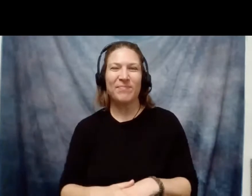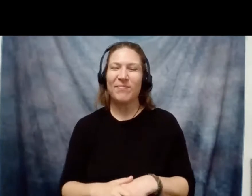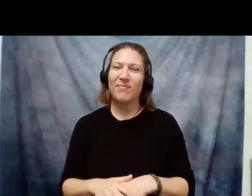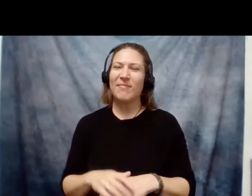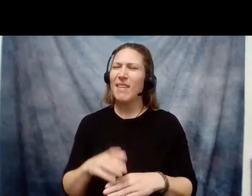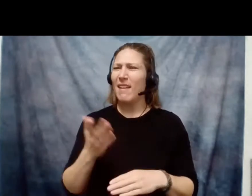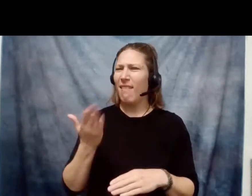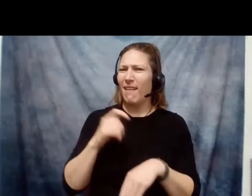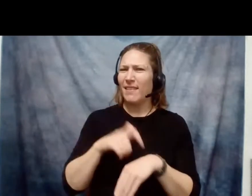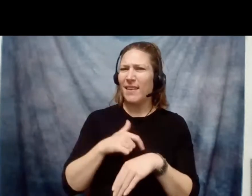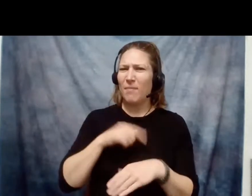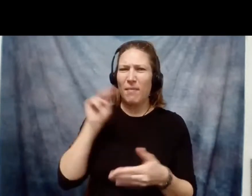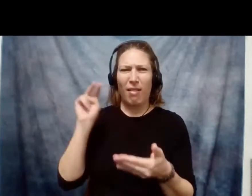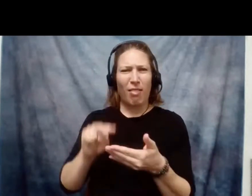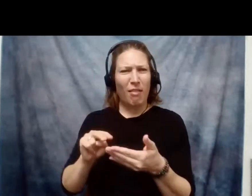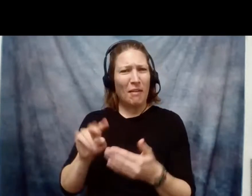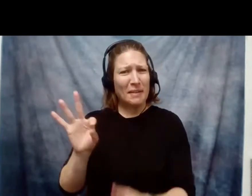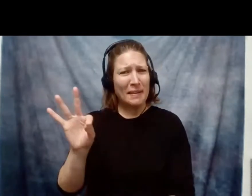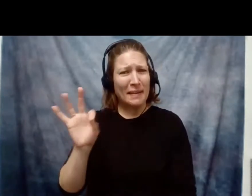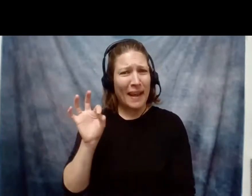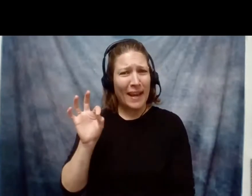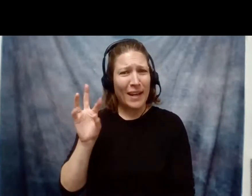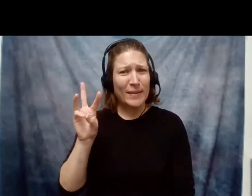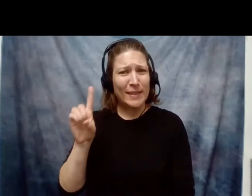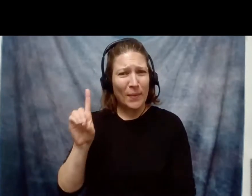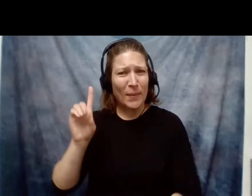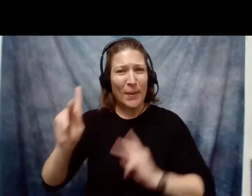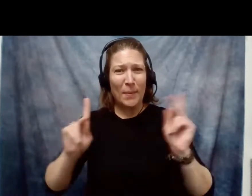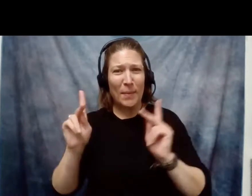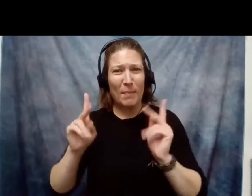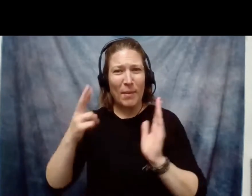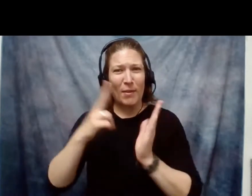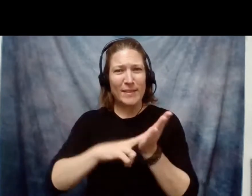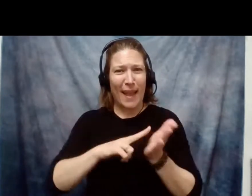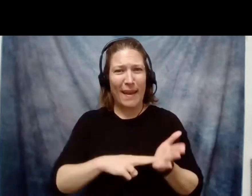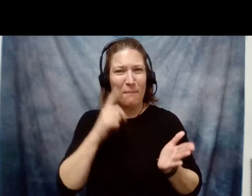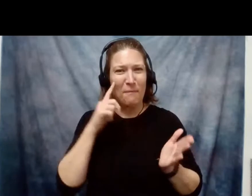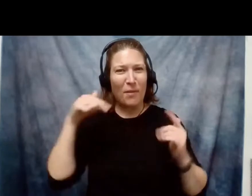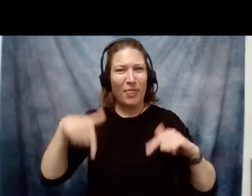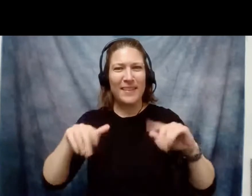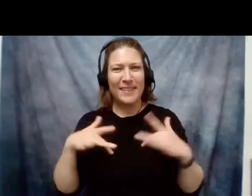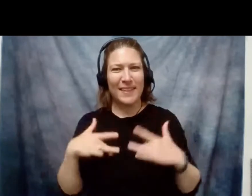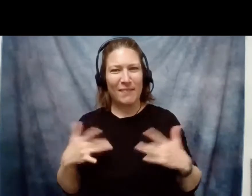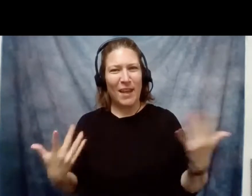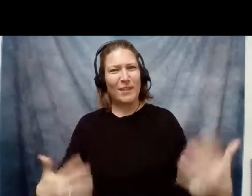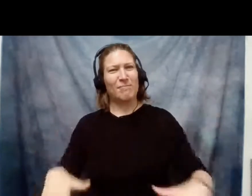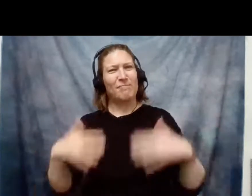there were 961 people that registered for this event that is pretty incredible i'm um